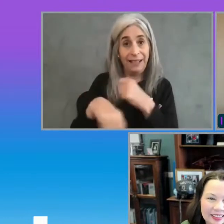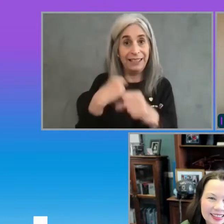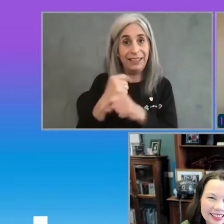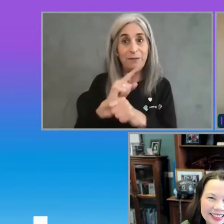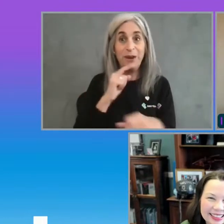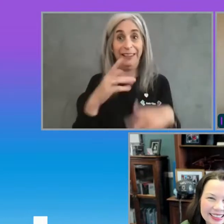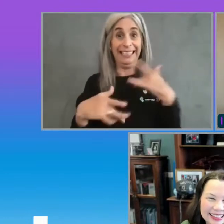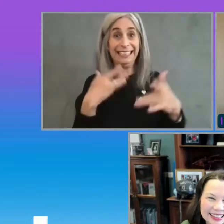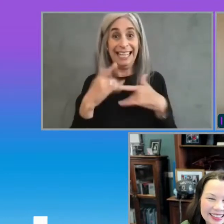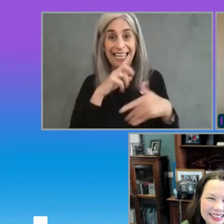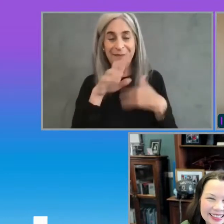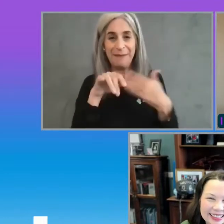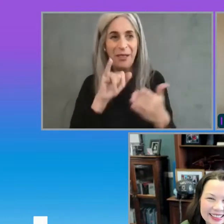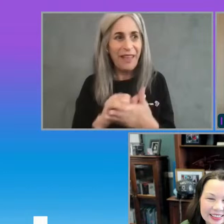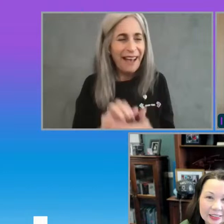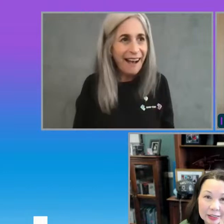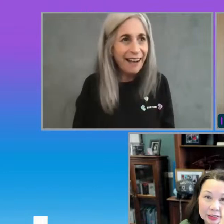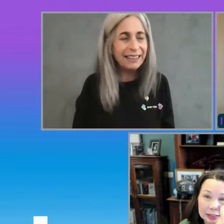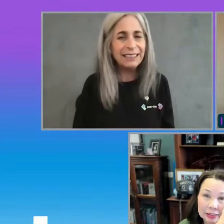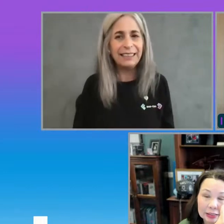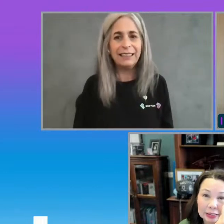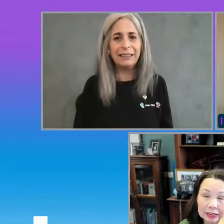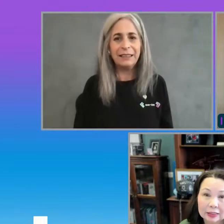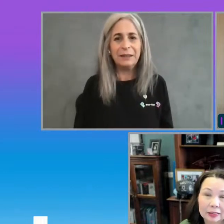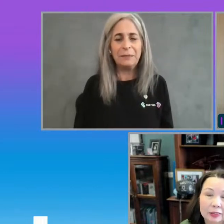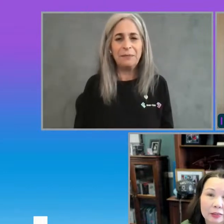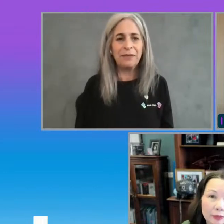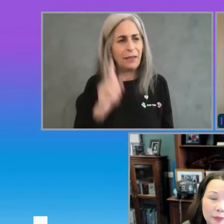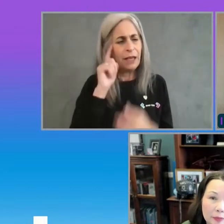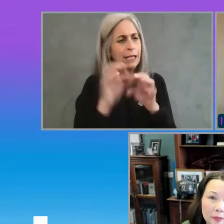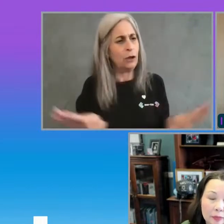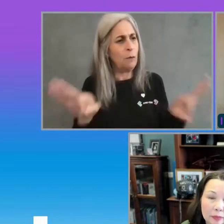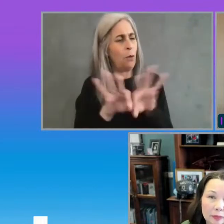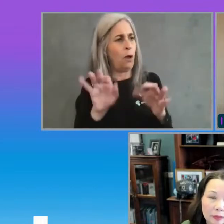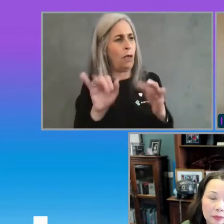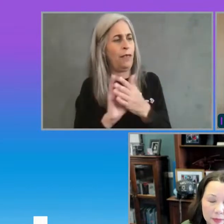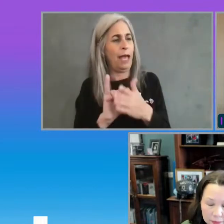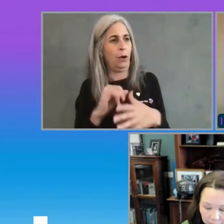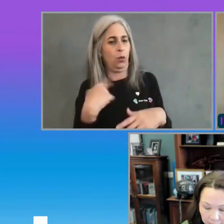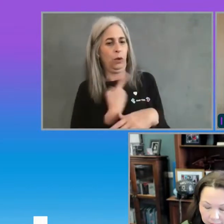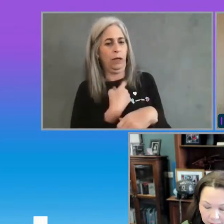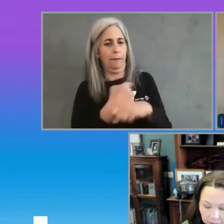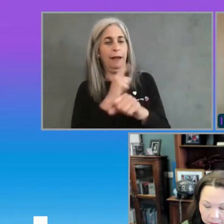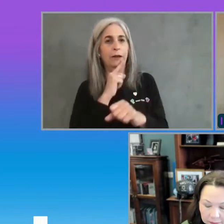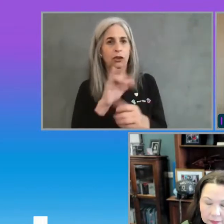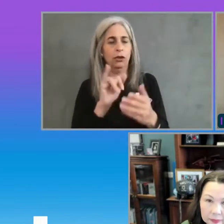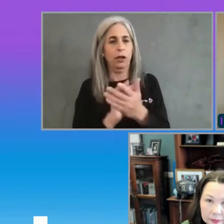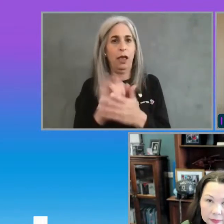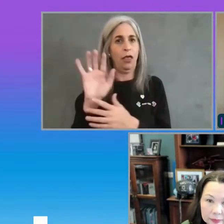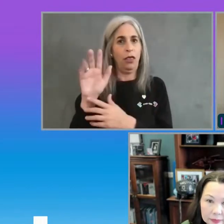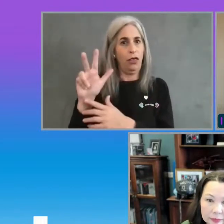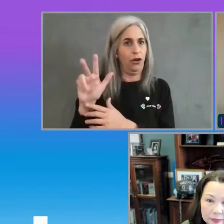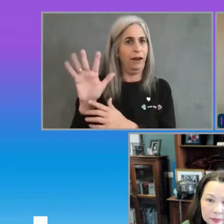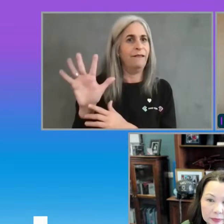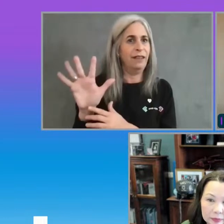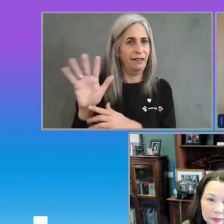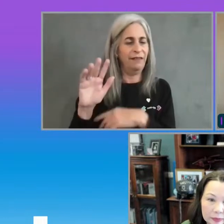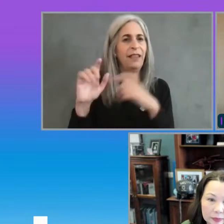excited about that. I think it's important that we make sure as